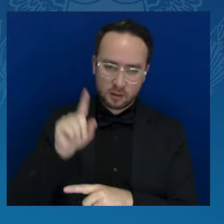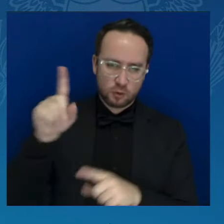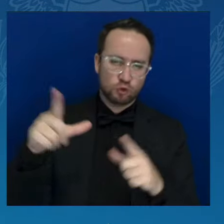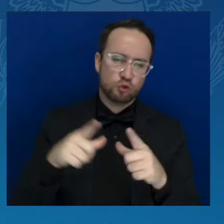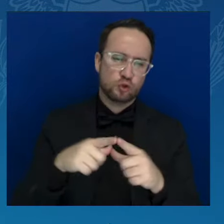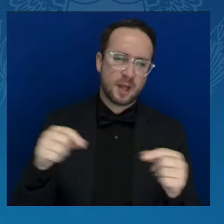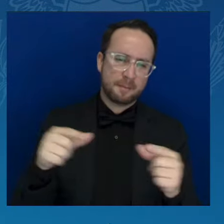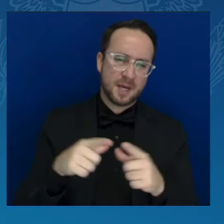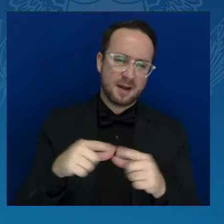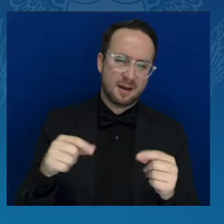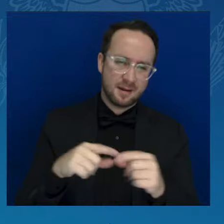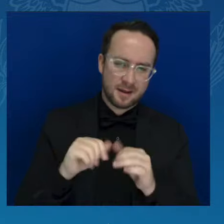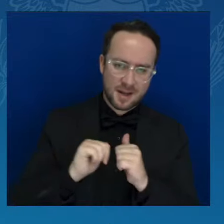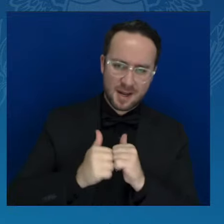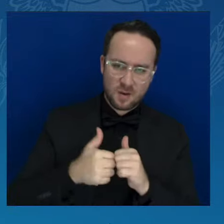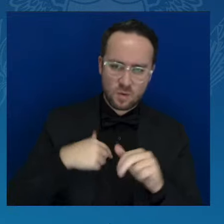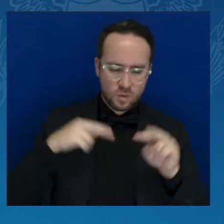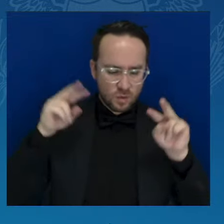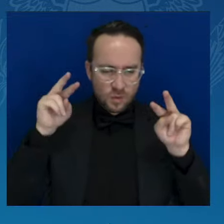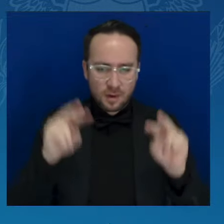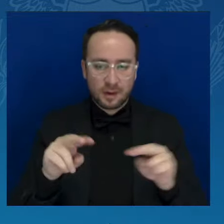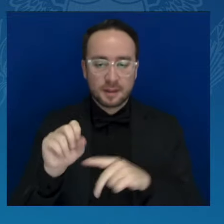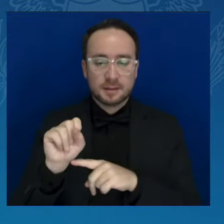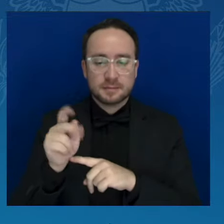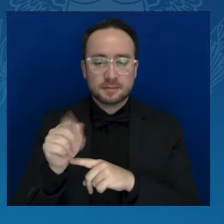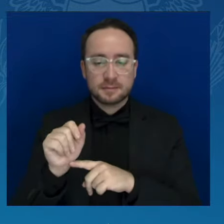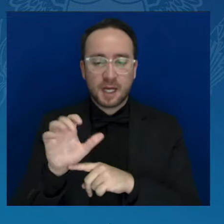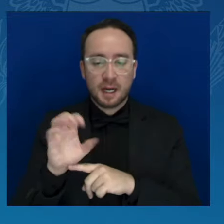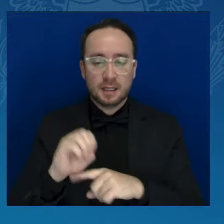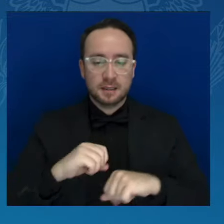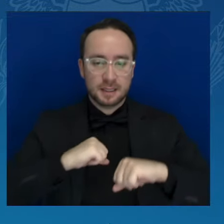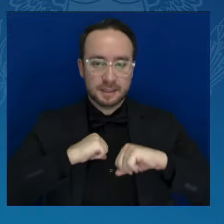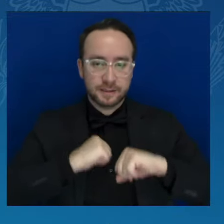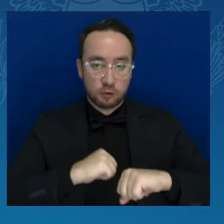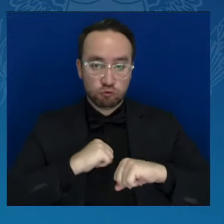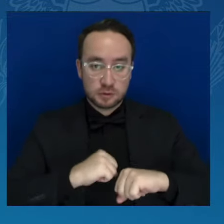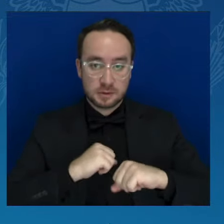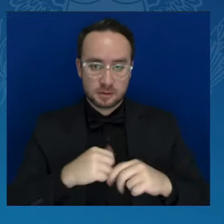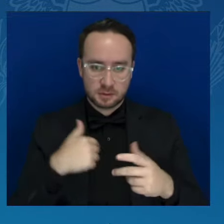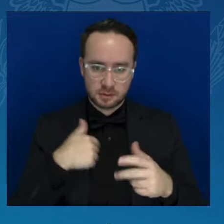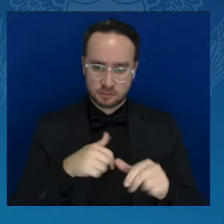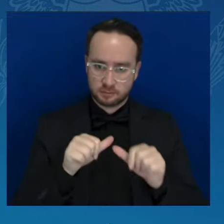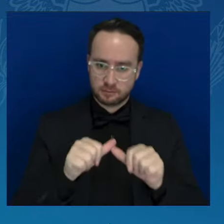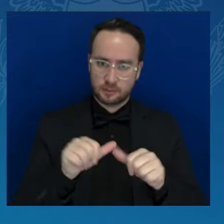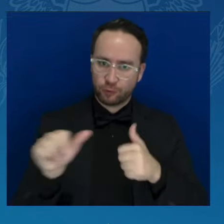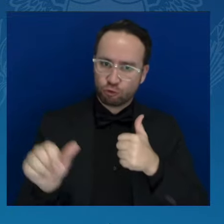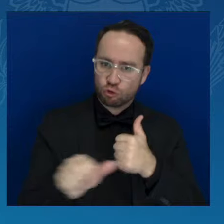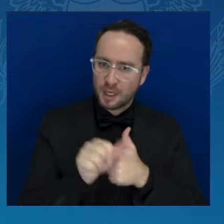And we're developing plans to launch a new $1.5 billion Earth observation satellite with India,